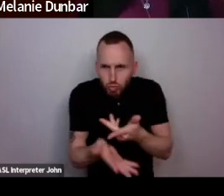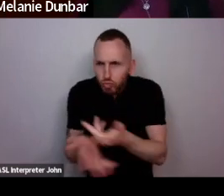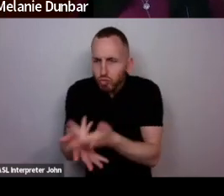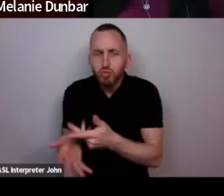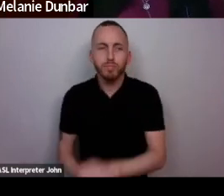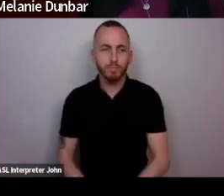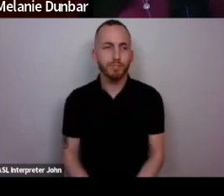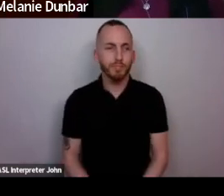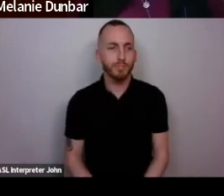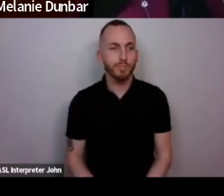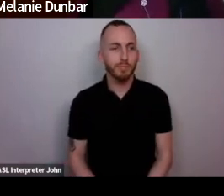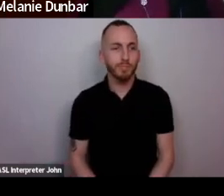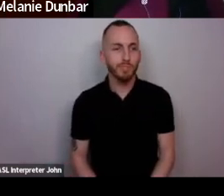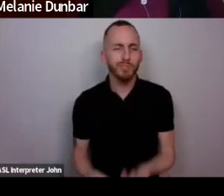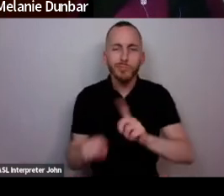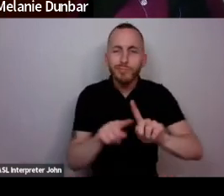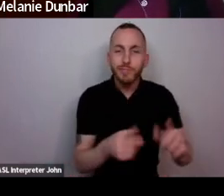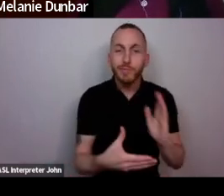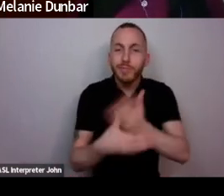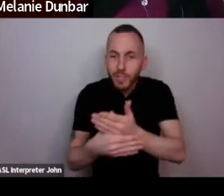and methods of interventions- In other words, "what we do".